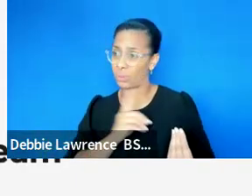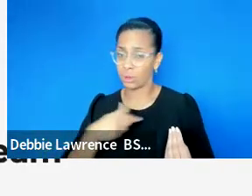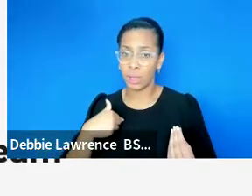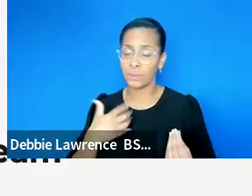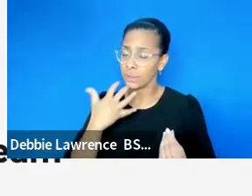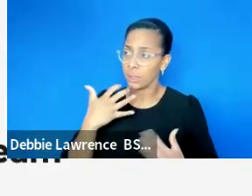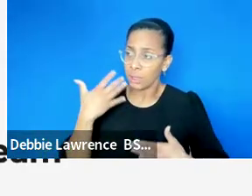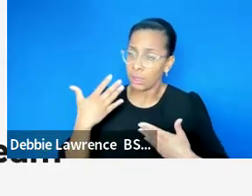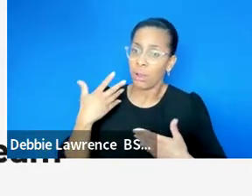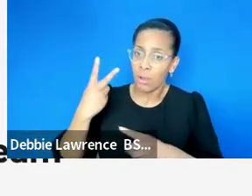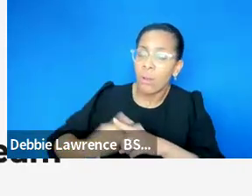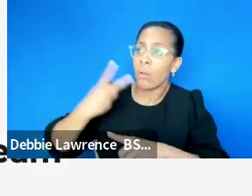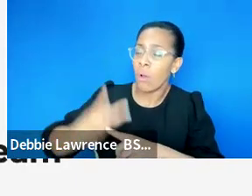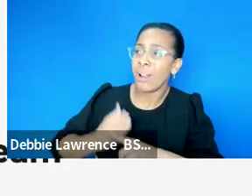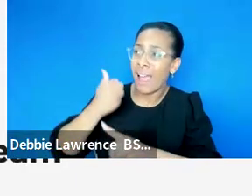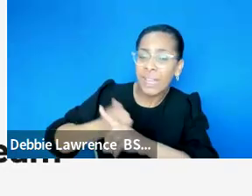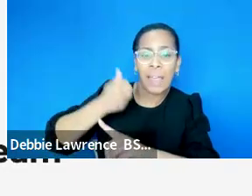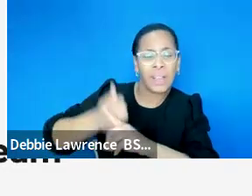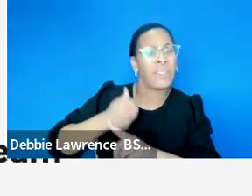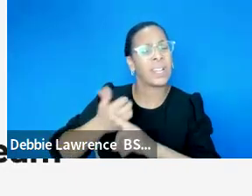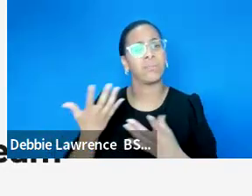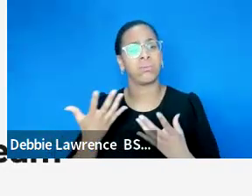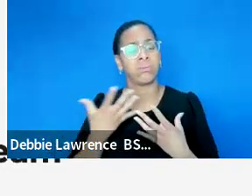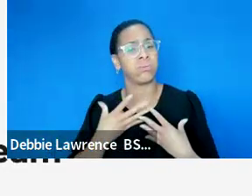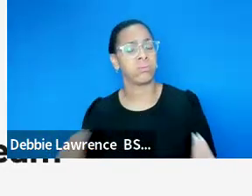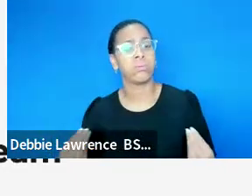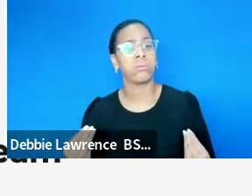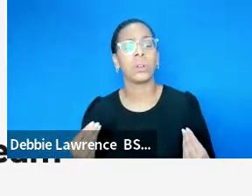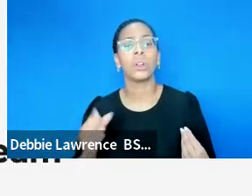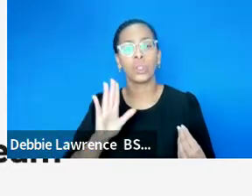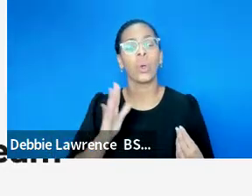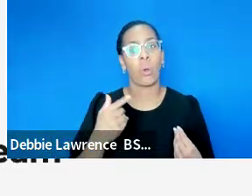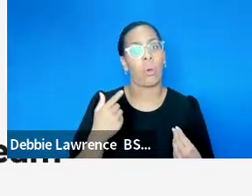So what we did in the last year is we went out and we've recruited leads for different